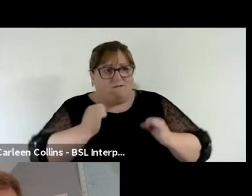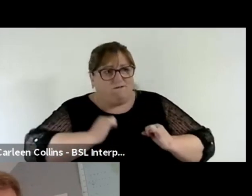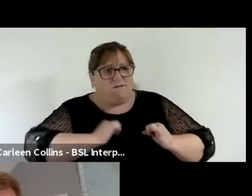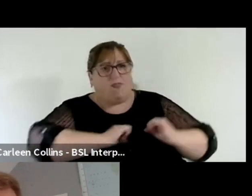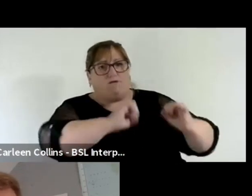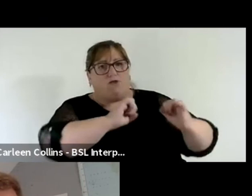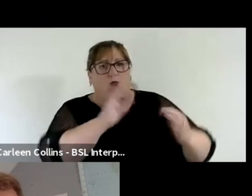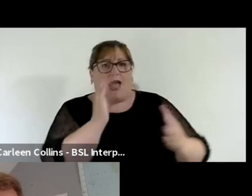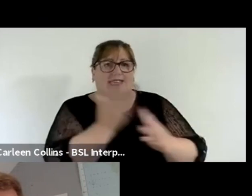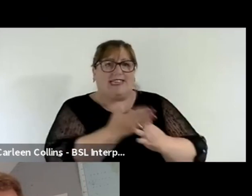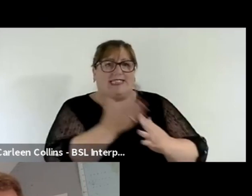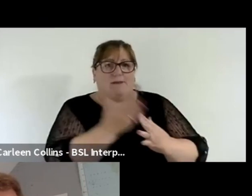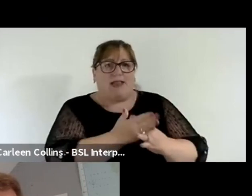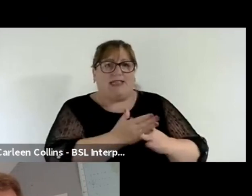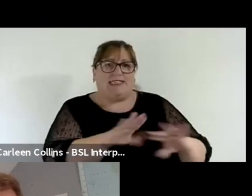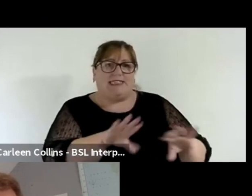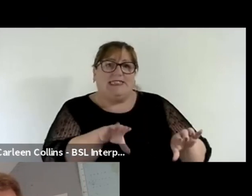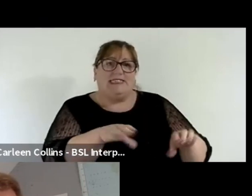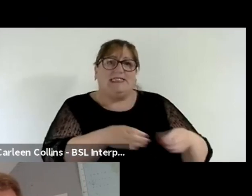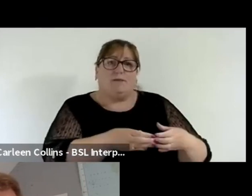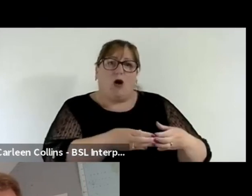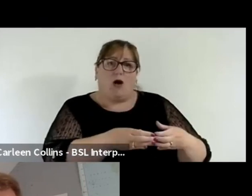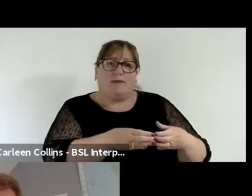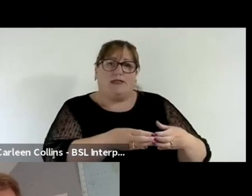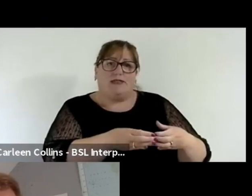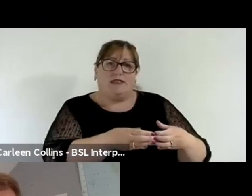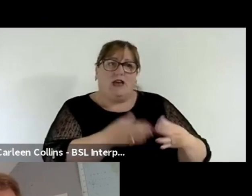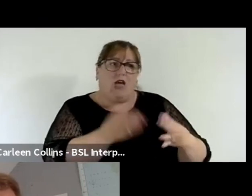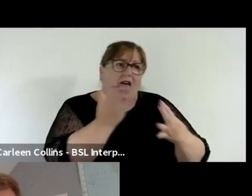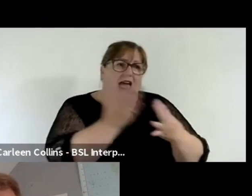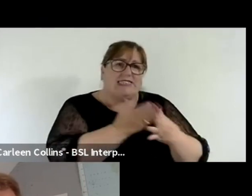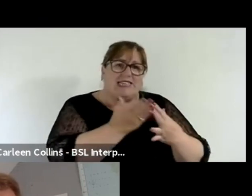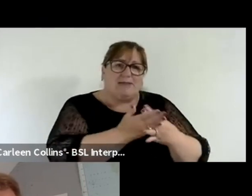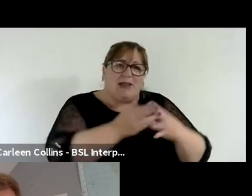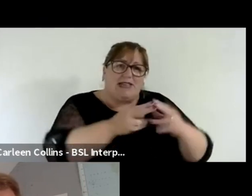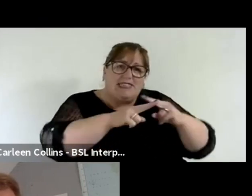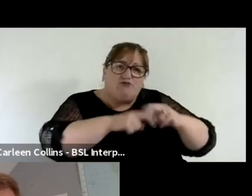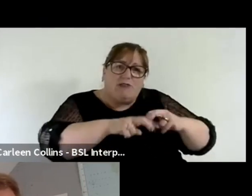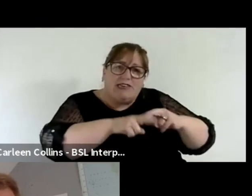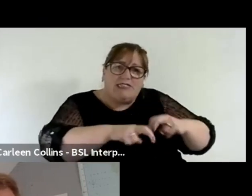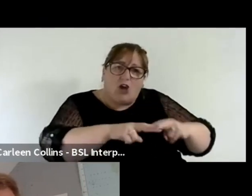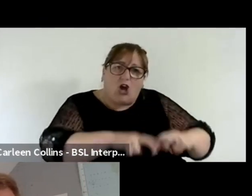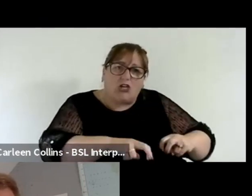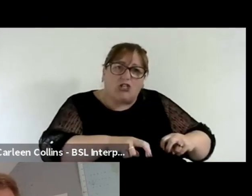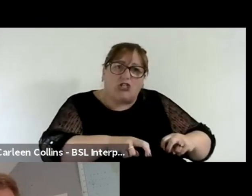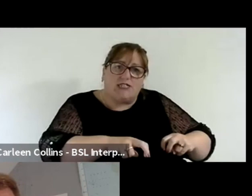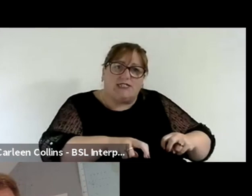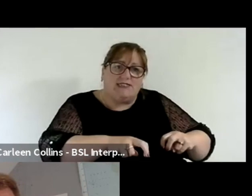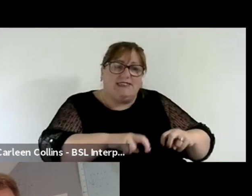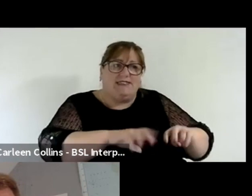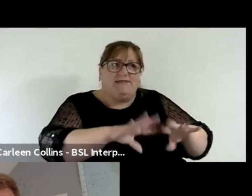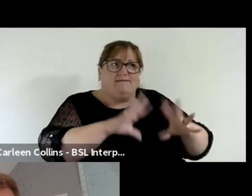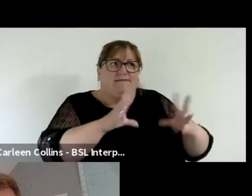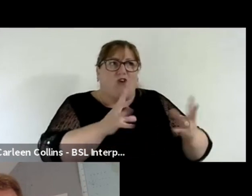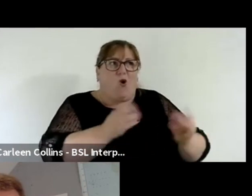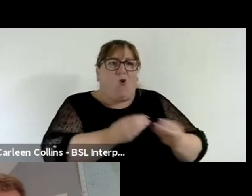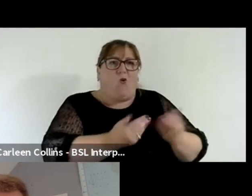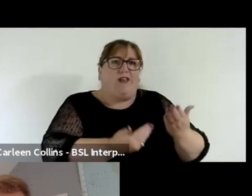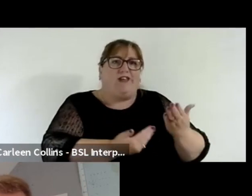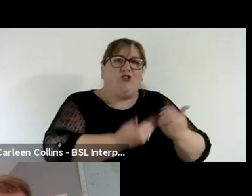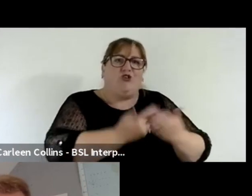Organisations now have their own accessibility dements. They have a whole team of designers and accessibility researchers etc.